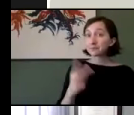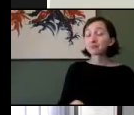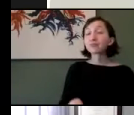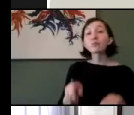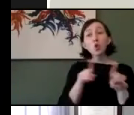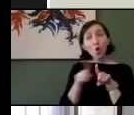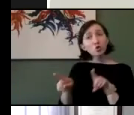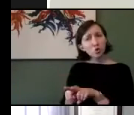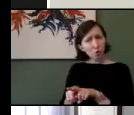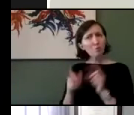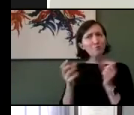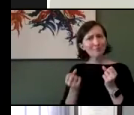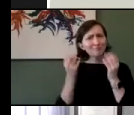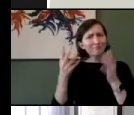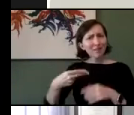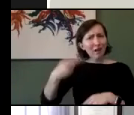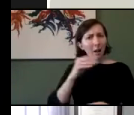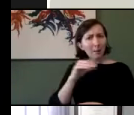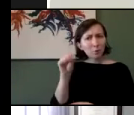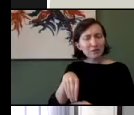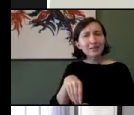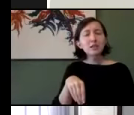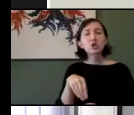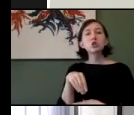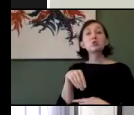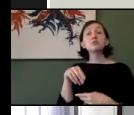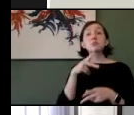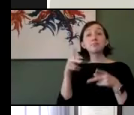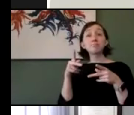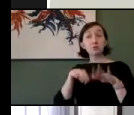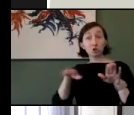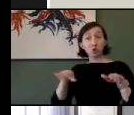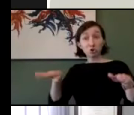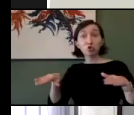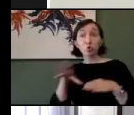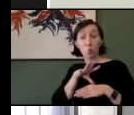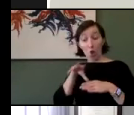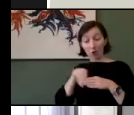and folks who have autism also have seizure disorders,